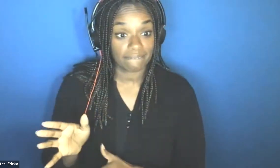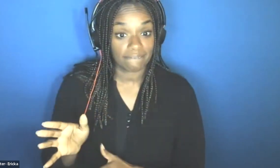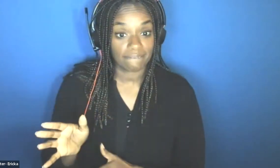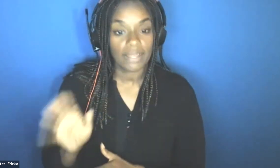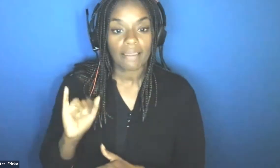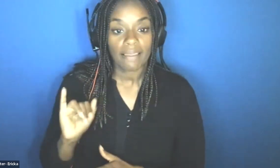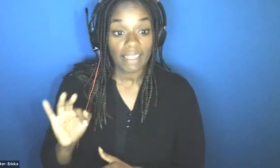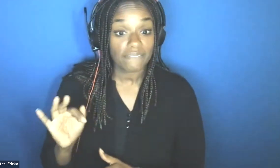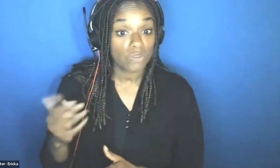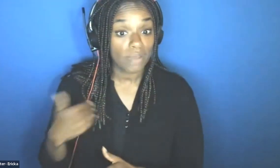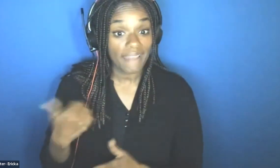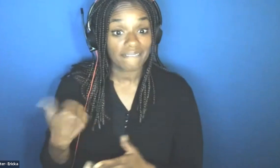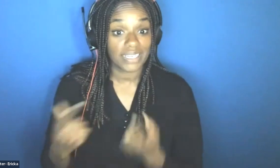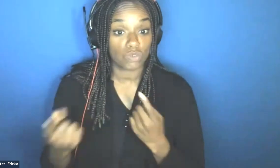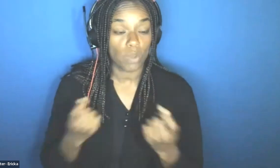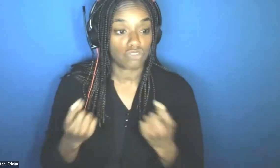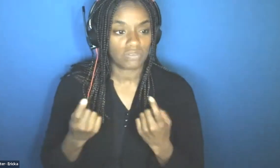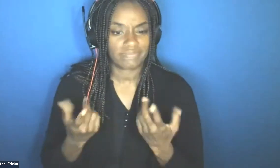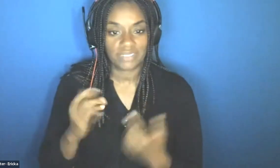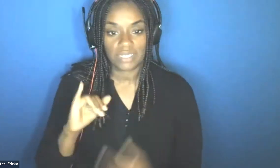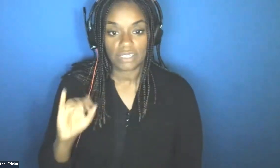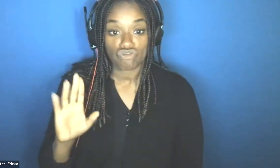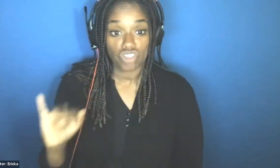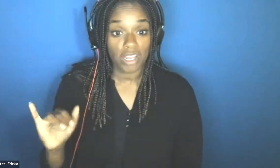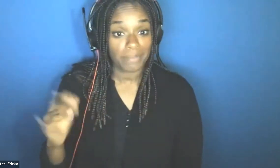You can phone the DOJ at 1-800-514-0301 or their TTY number is 1-800-514-0383.